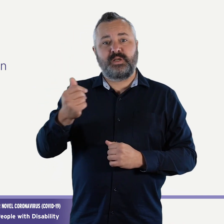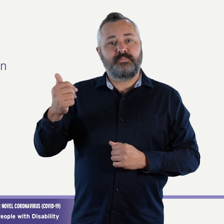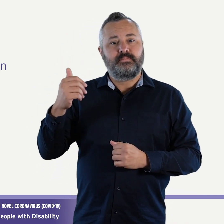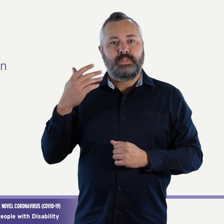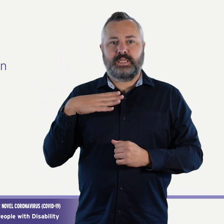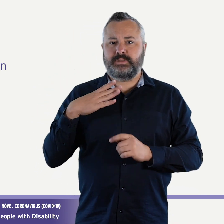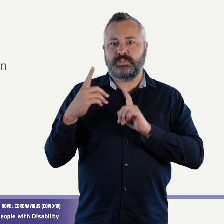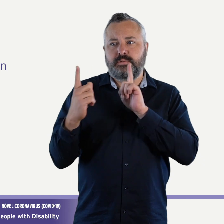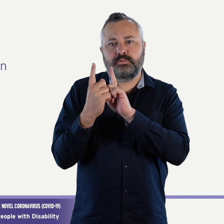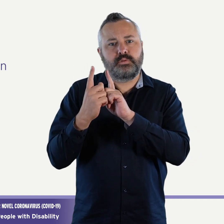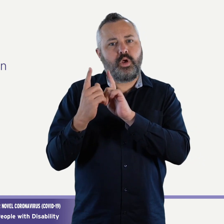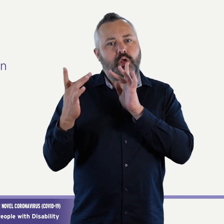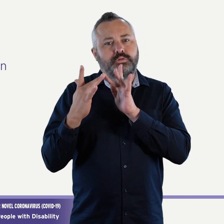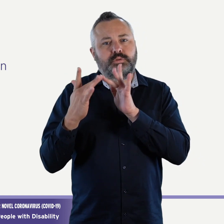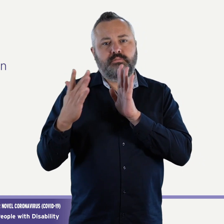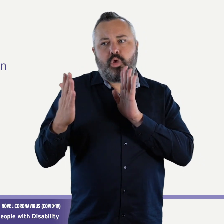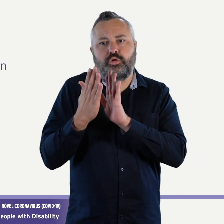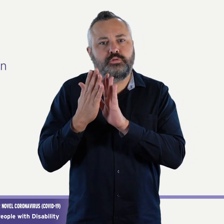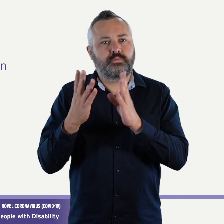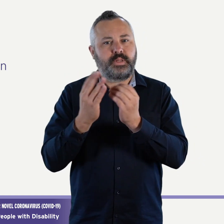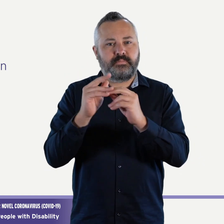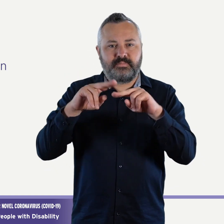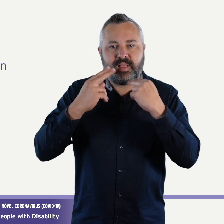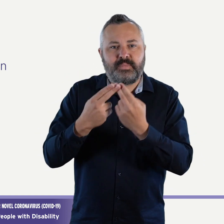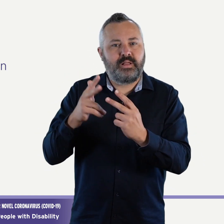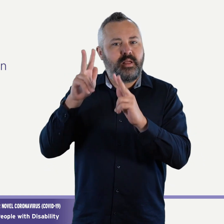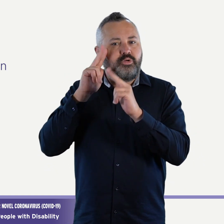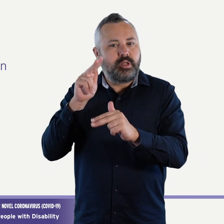The reliance on other people including family members,